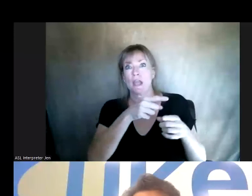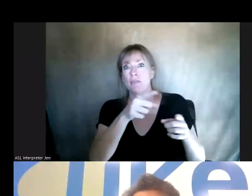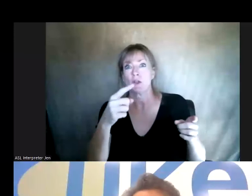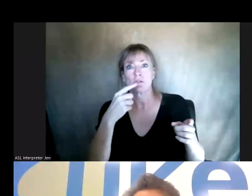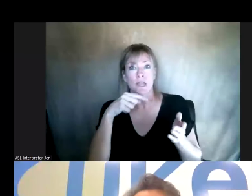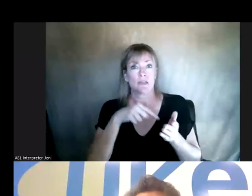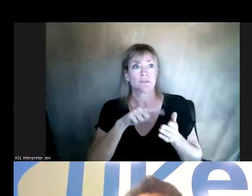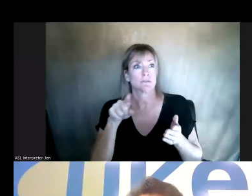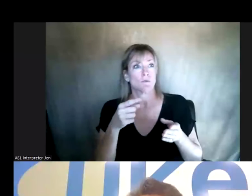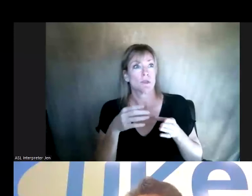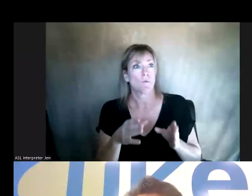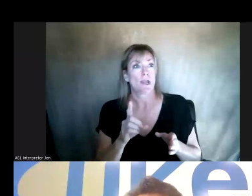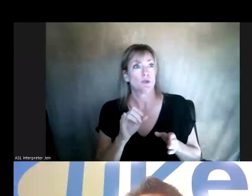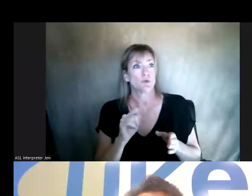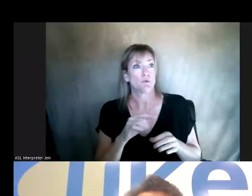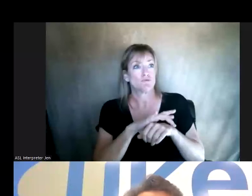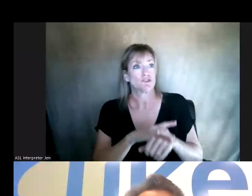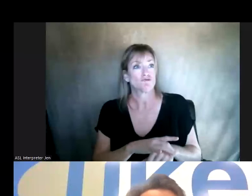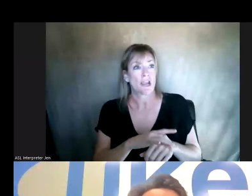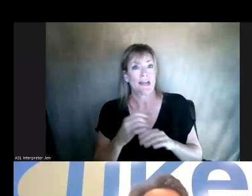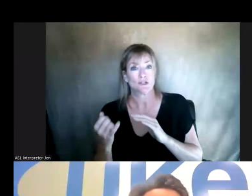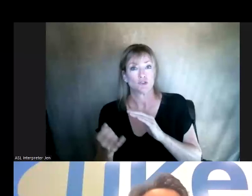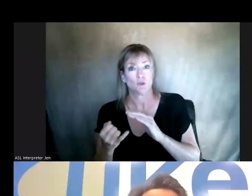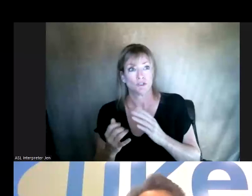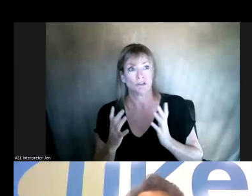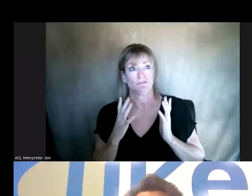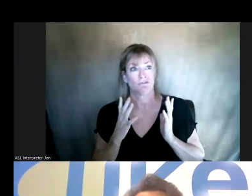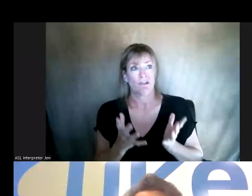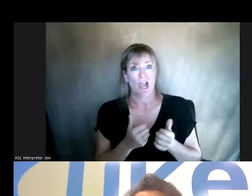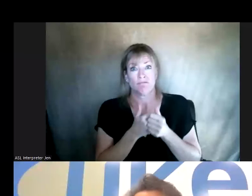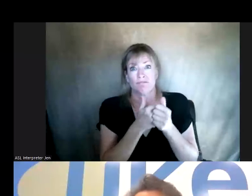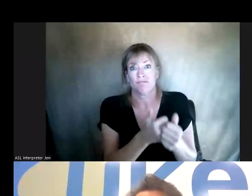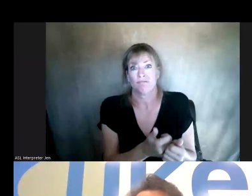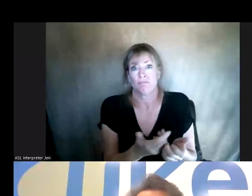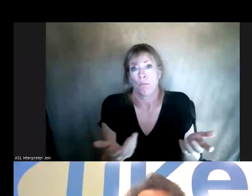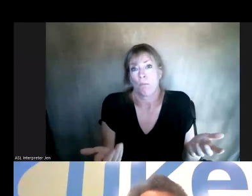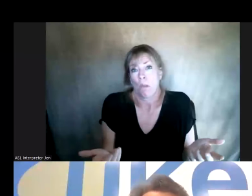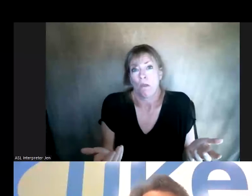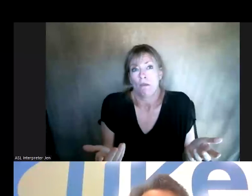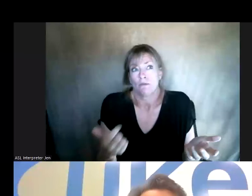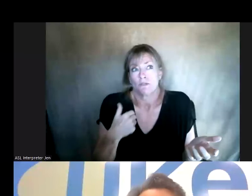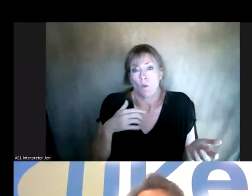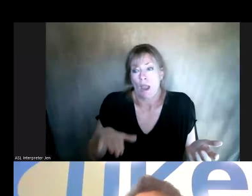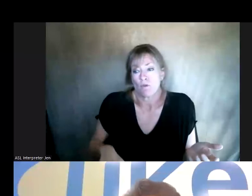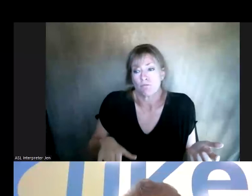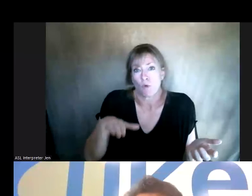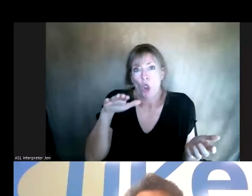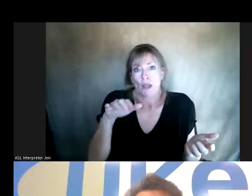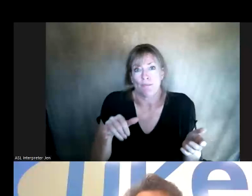WAY TO DO IT USING RESTRAINT AND SECLUSION, YOU CAN SAY THAT WHEN I WAS BROUGHT UP IN A MANNER THAT WHEN PEOPLE IN AUTHORITY